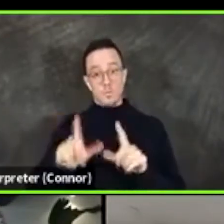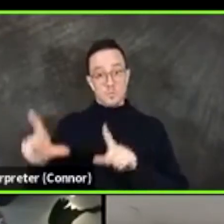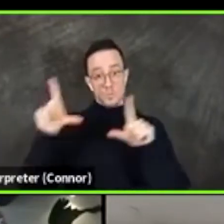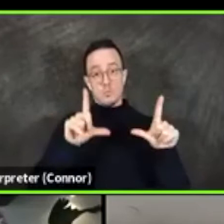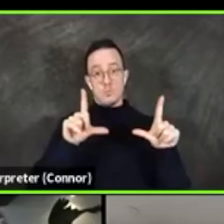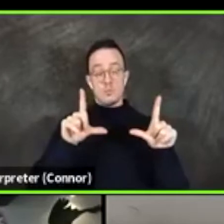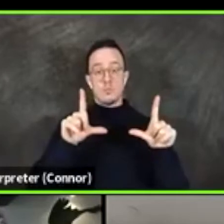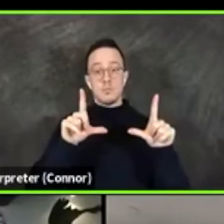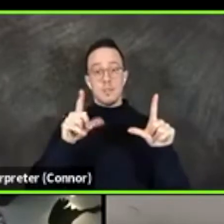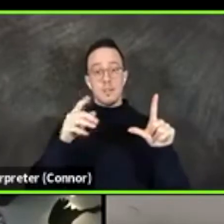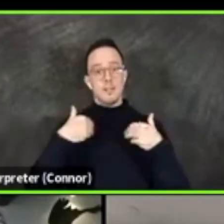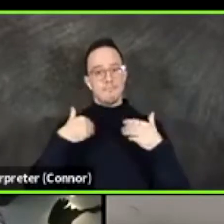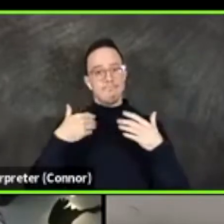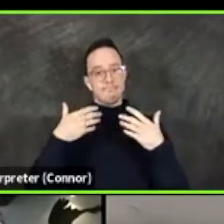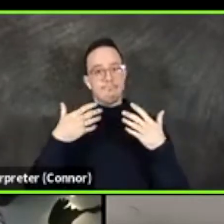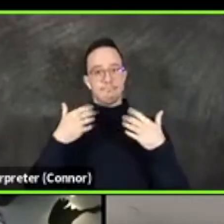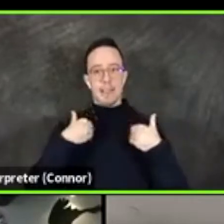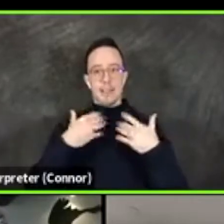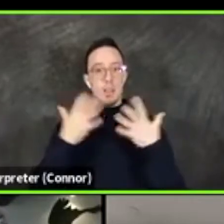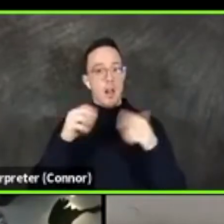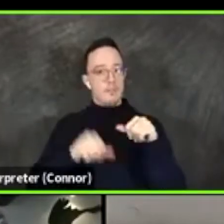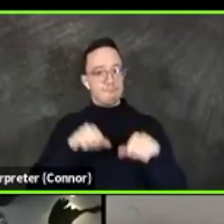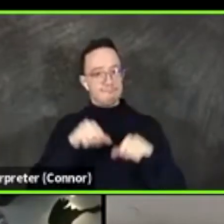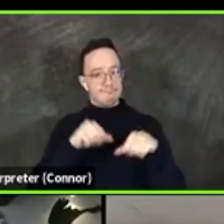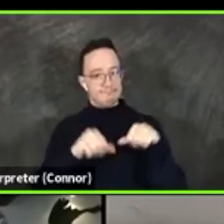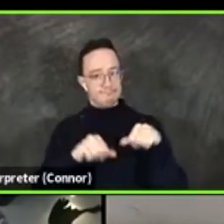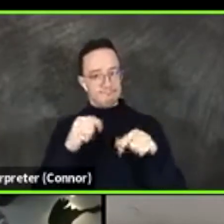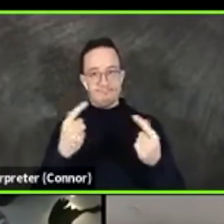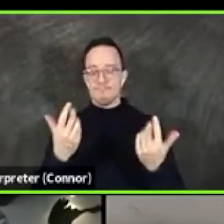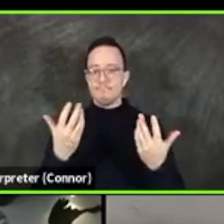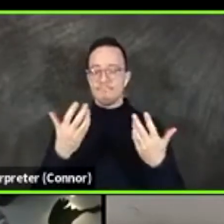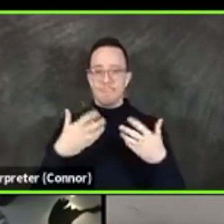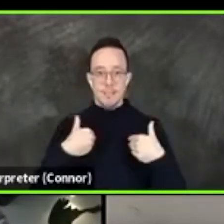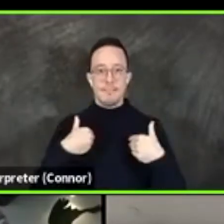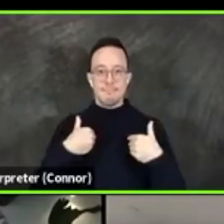I FEAR AND HAVE